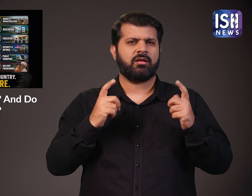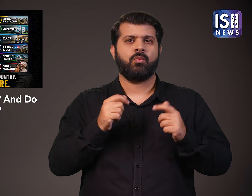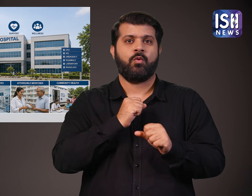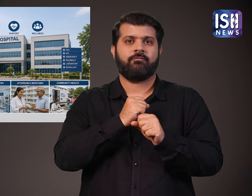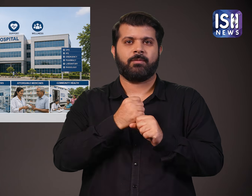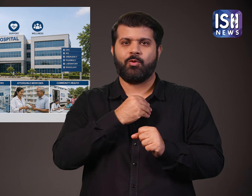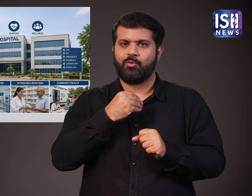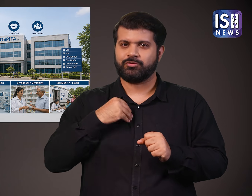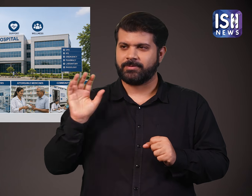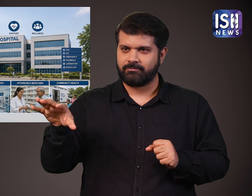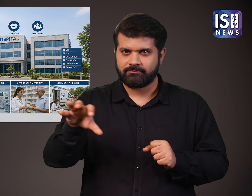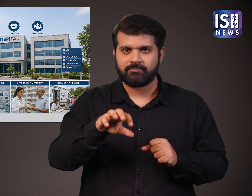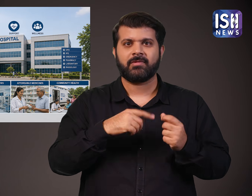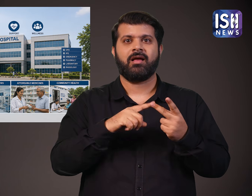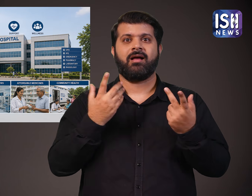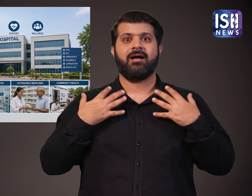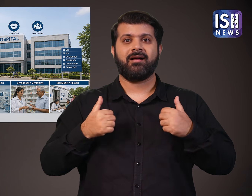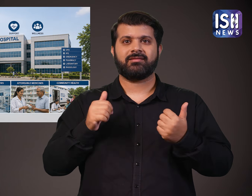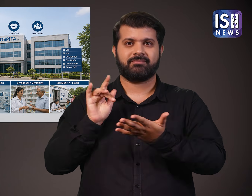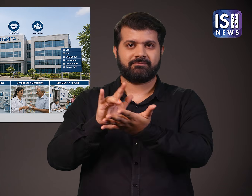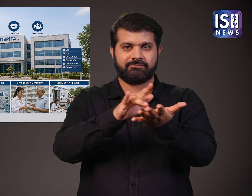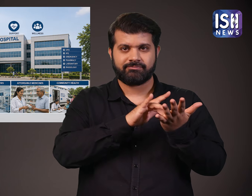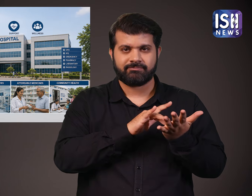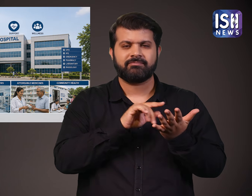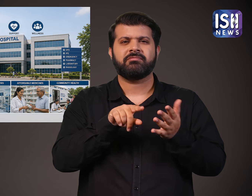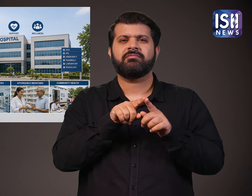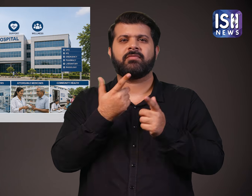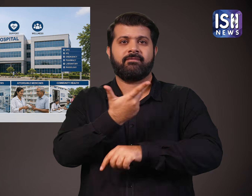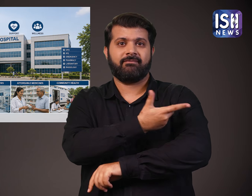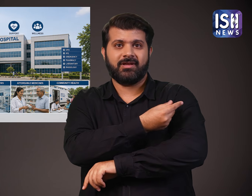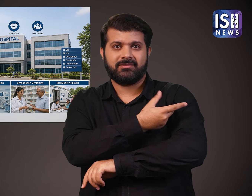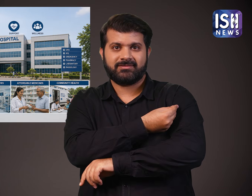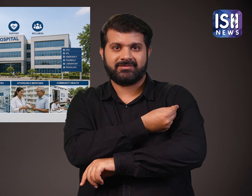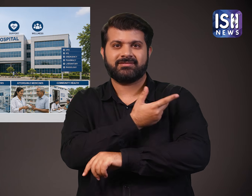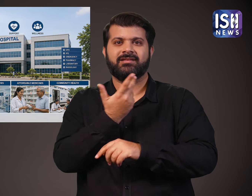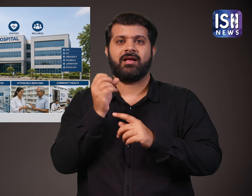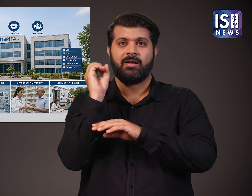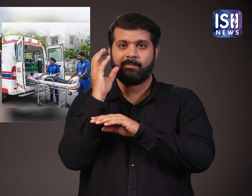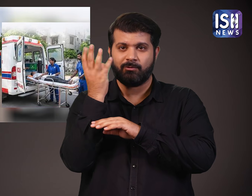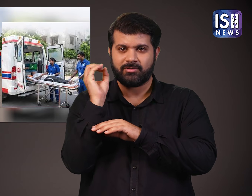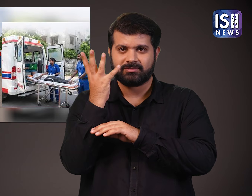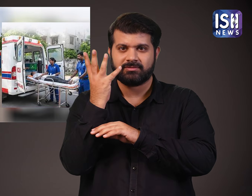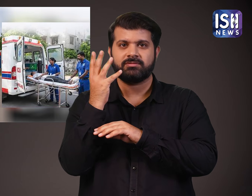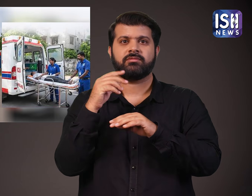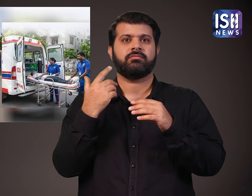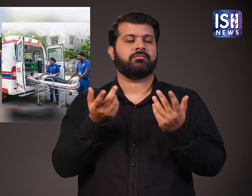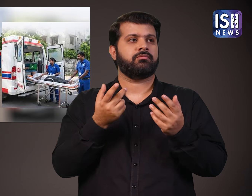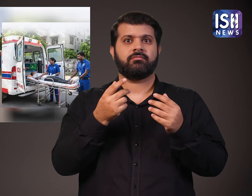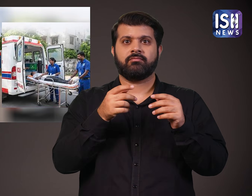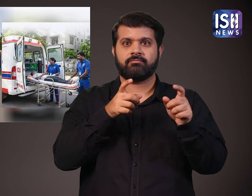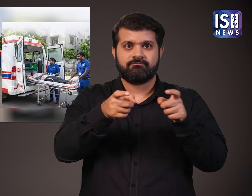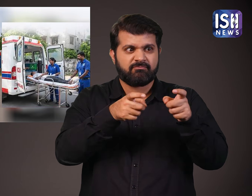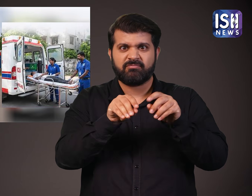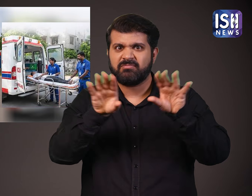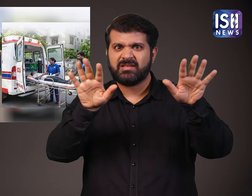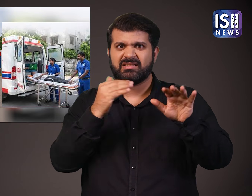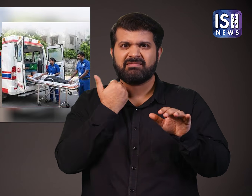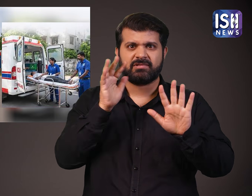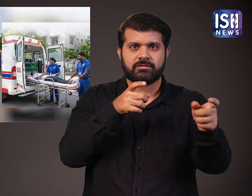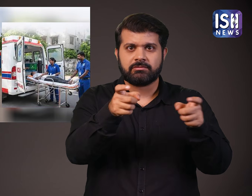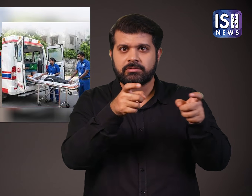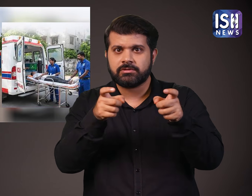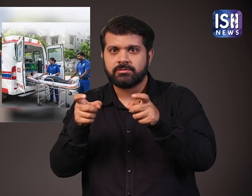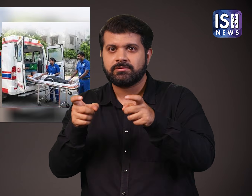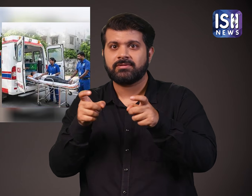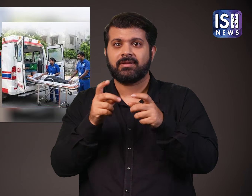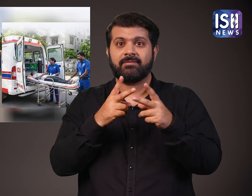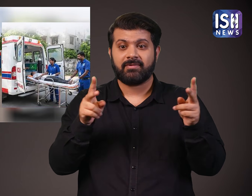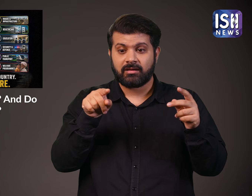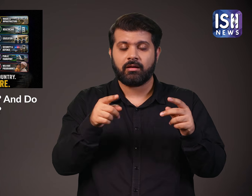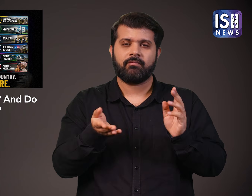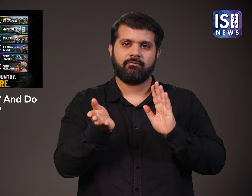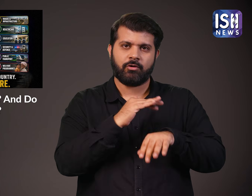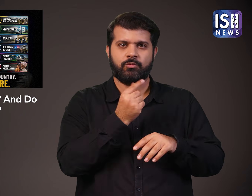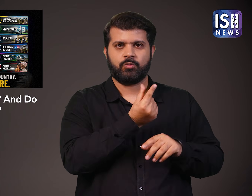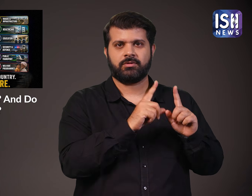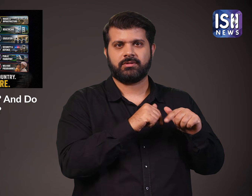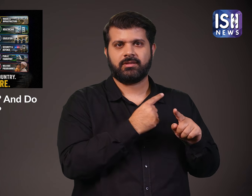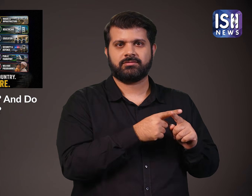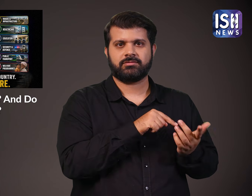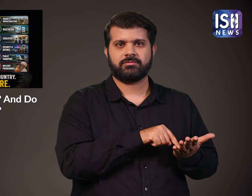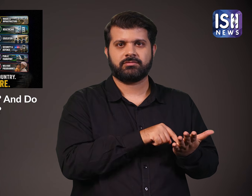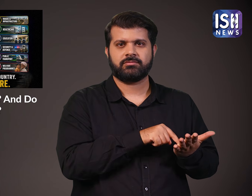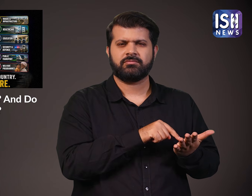Government hospitals, health centres, vaccination programmes, ambulance services, and disease-control campaigns are funded through taxes.